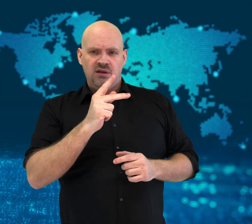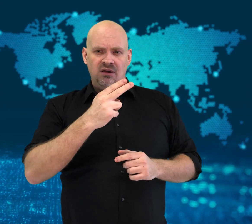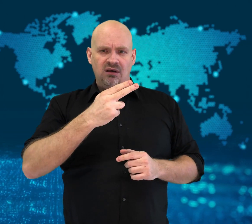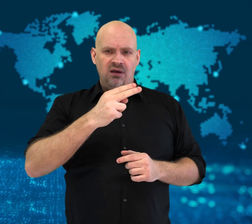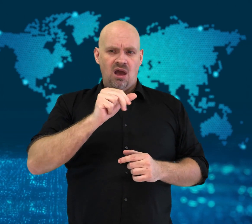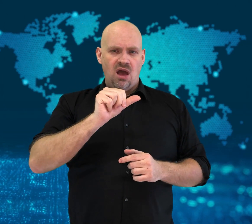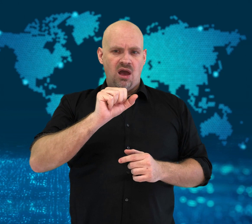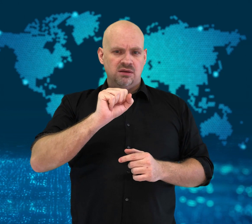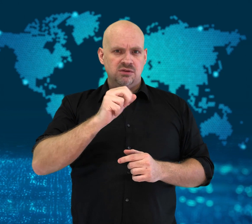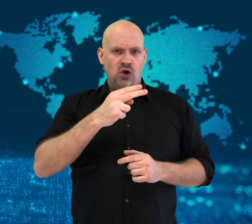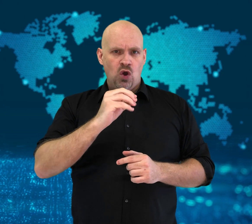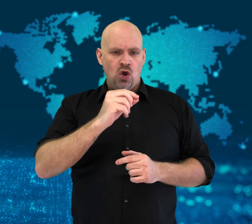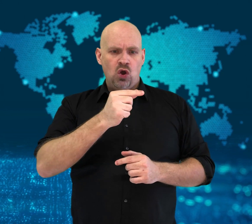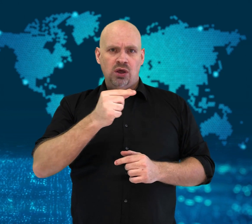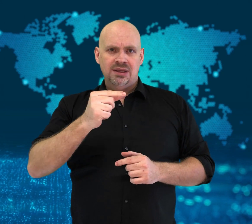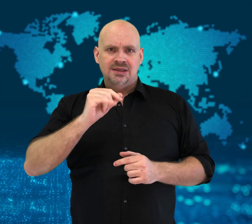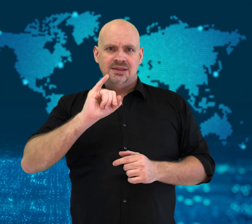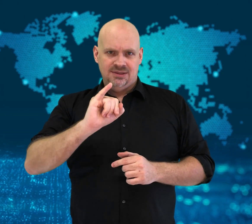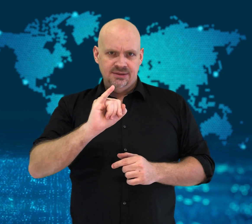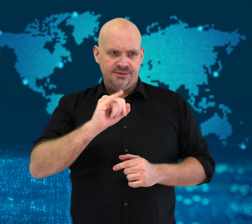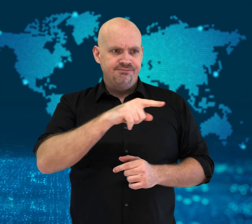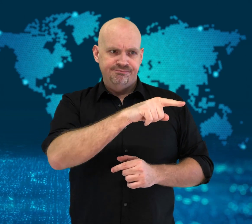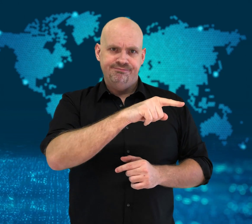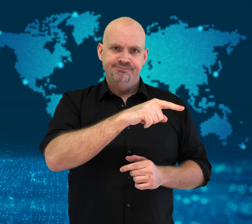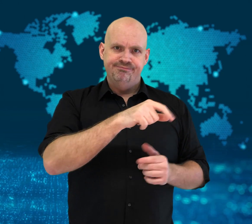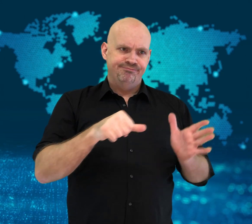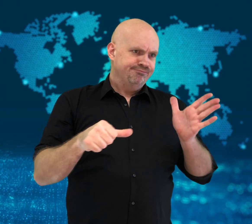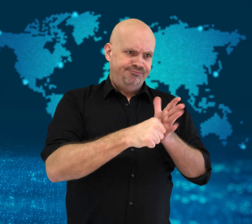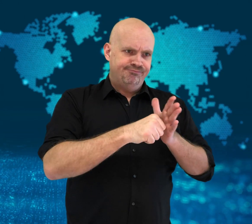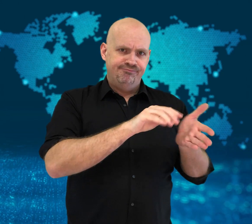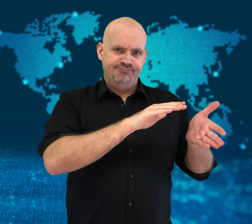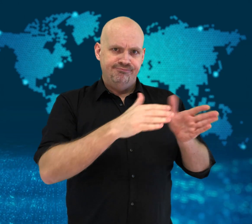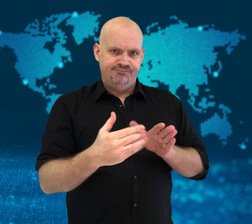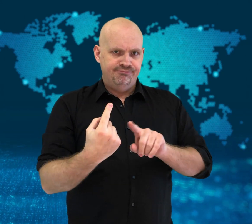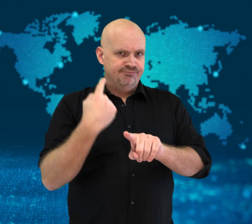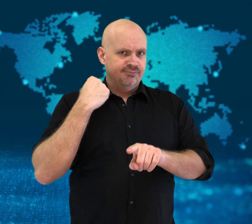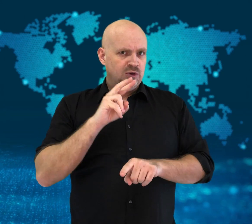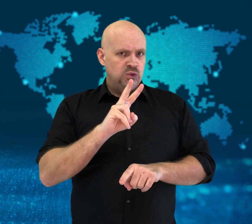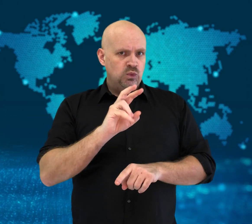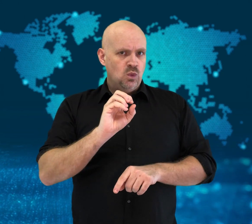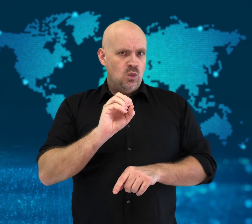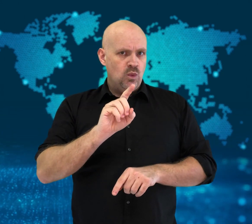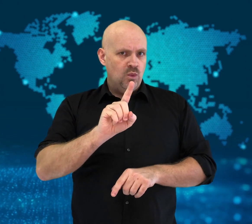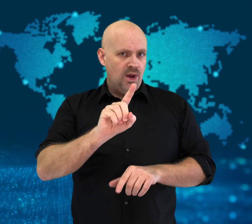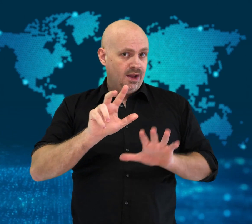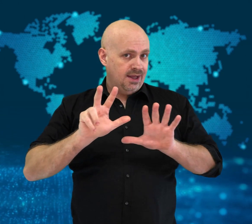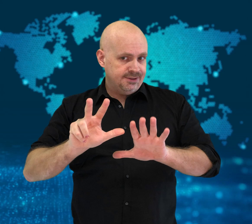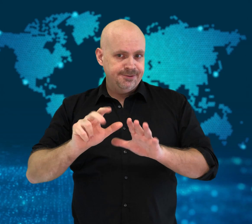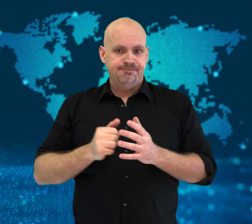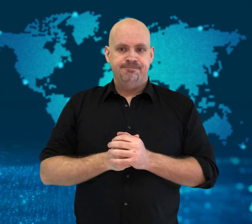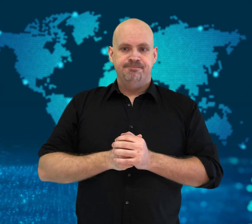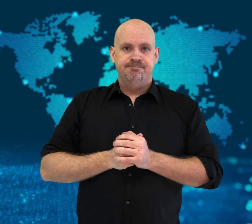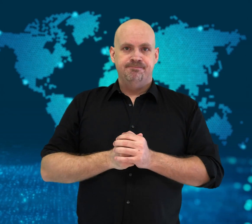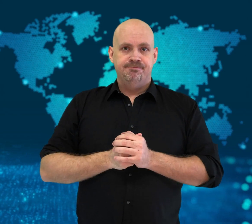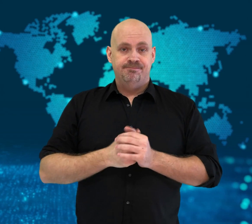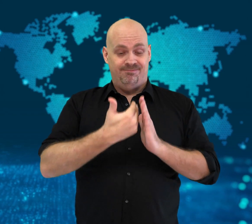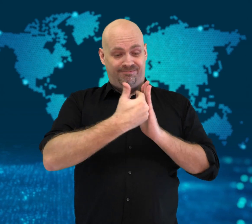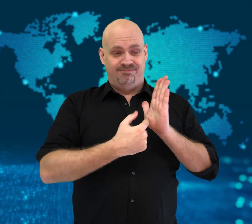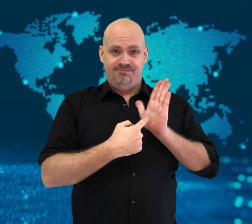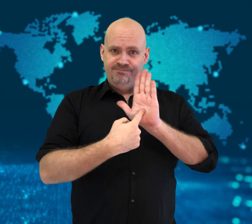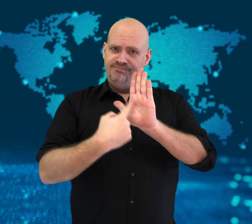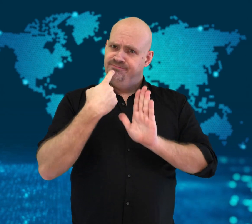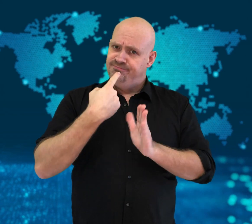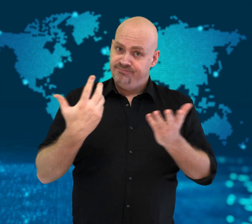The report claims that bin Salman approved the killing of Khashoggi,